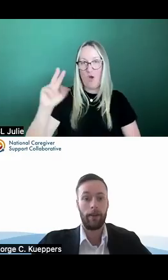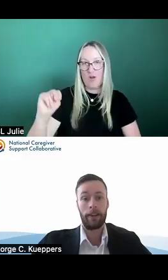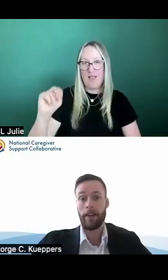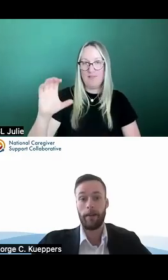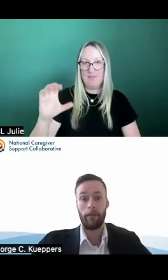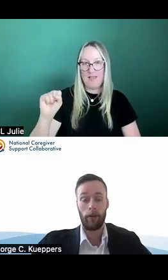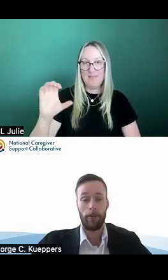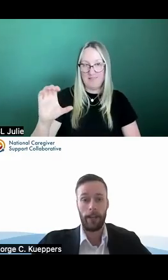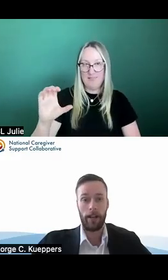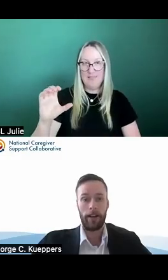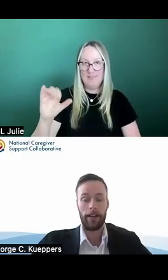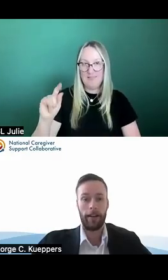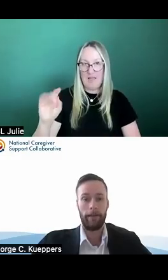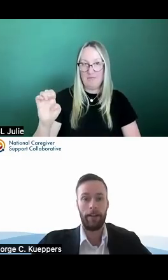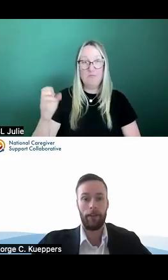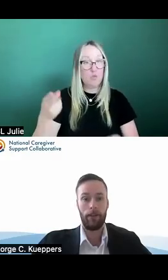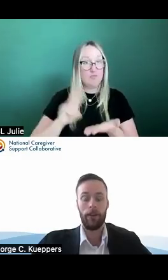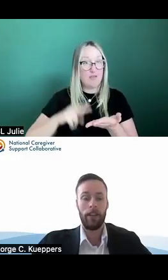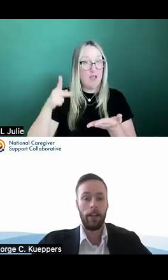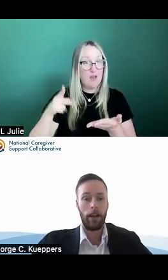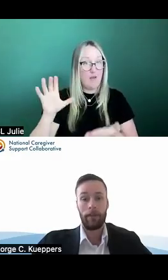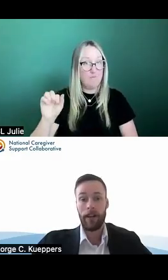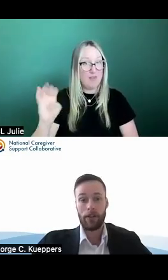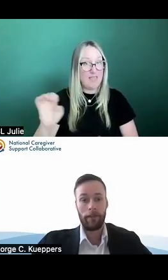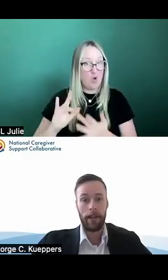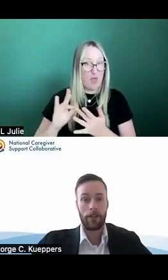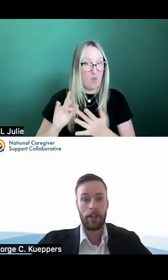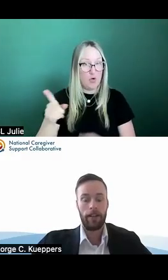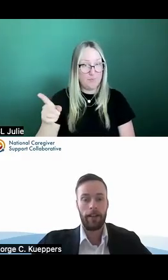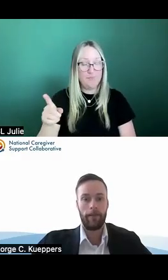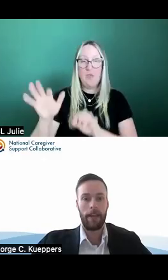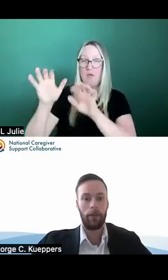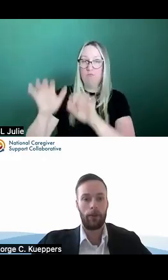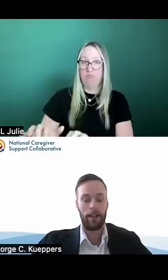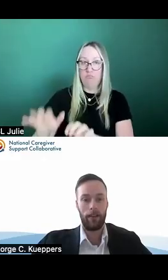There's a sign up form there and if you provide your information, that will direct